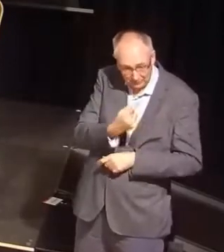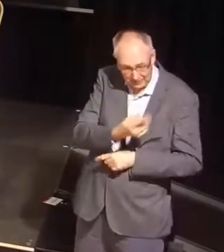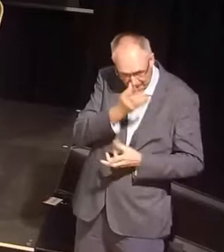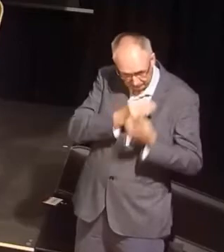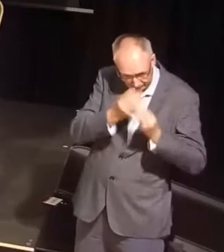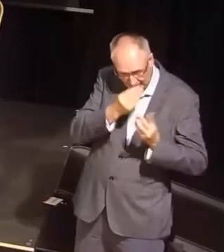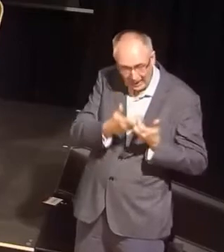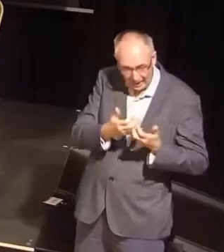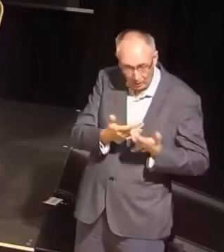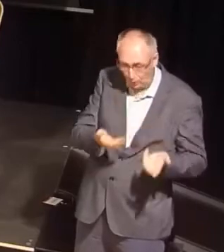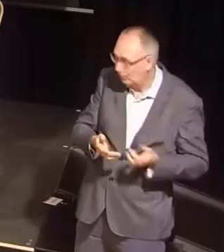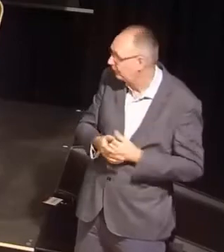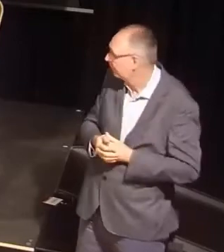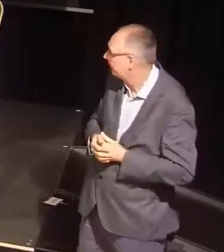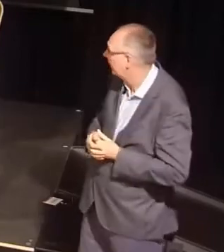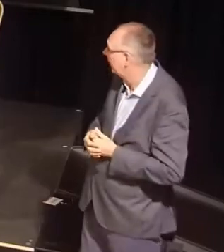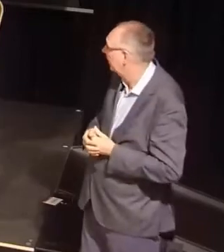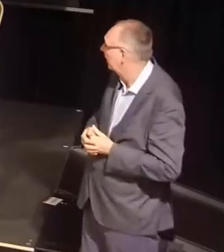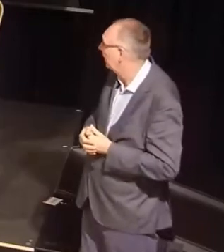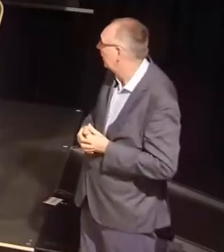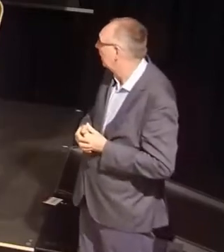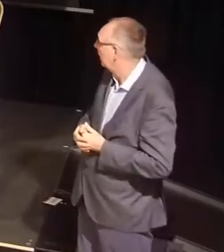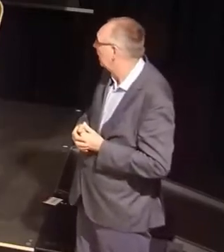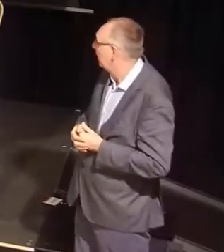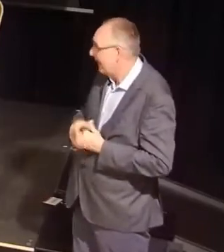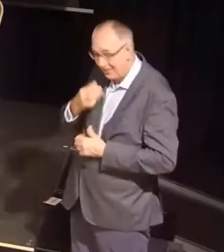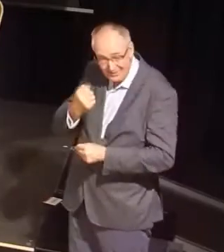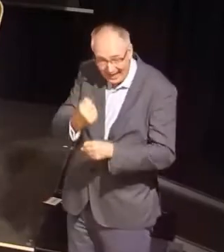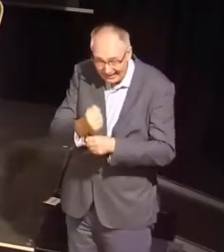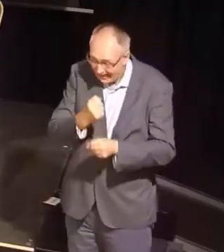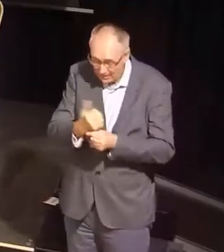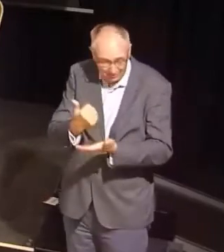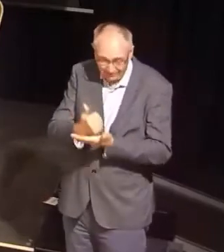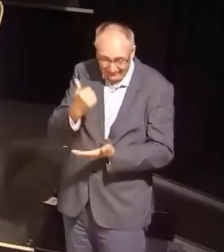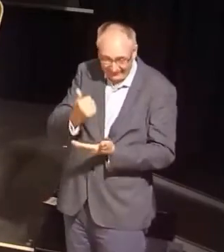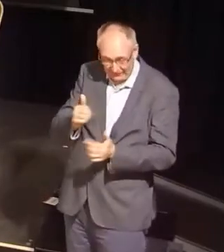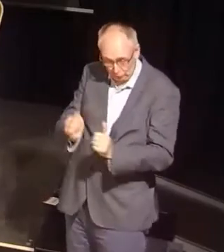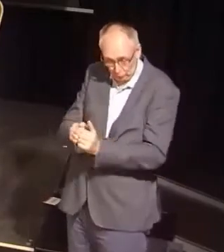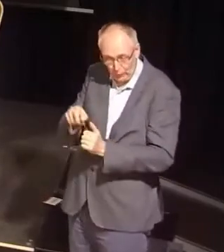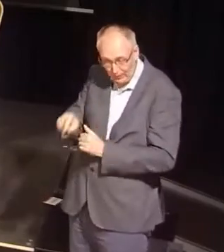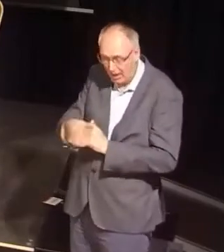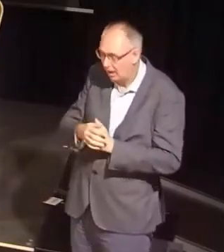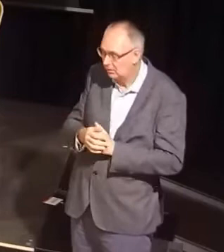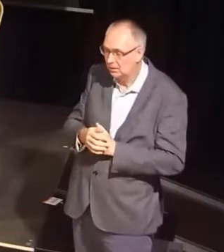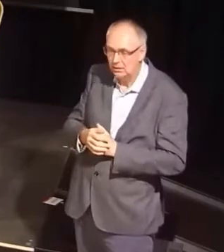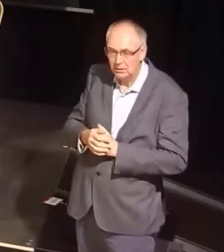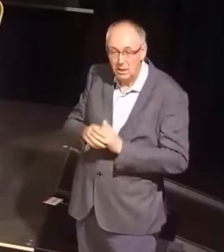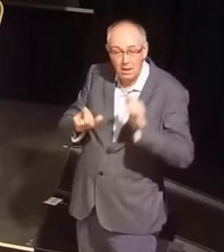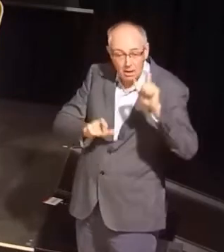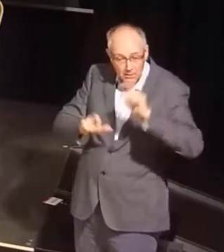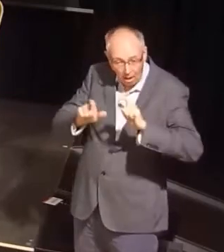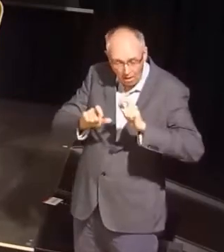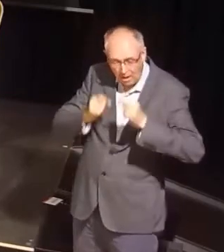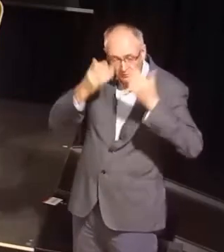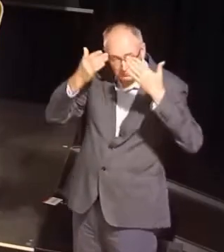The game is... Really, just lends itself to these functions. The colour scheme is dark with bright, vibrant shapes,